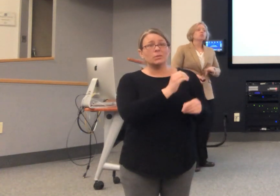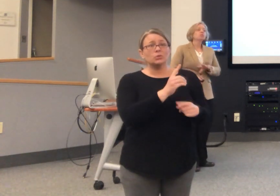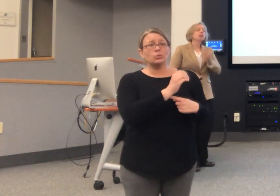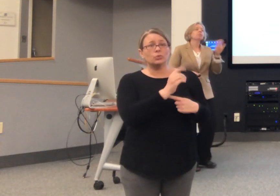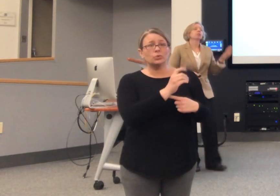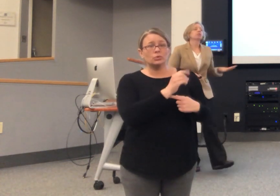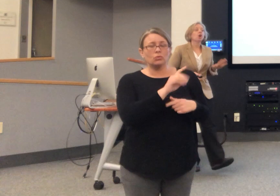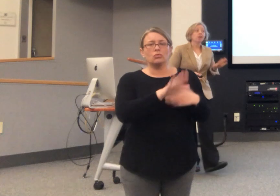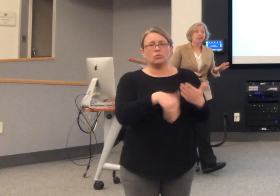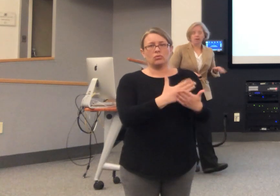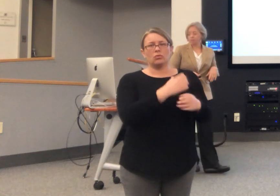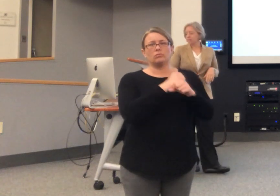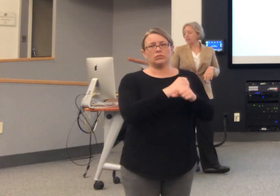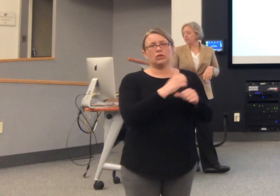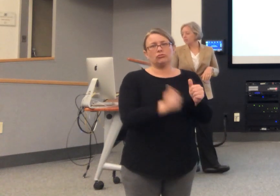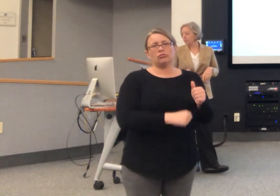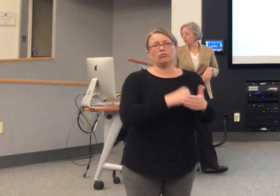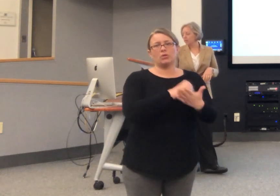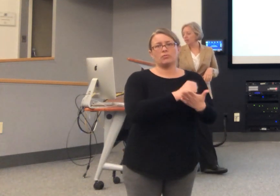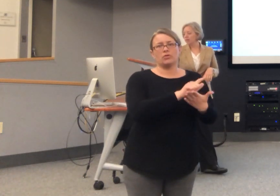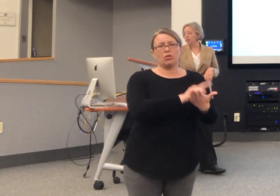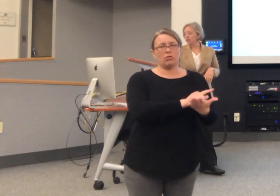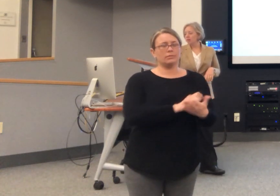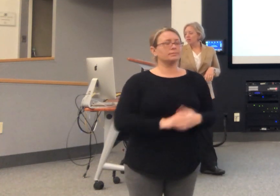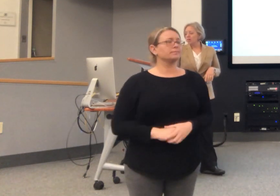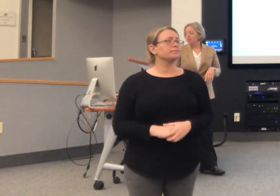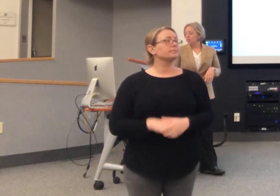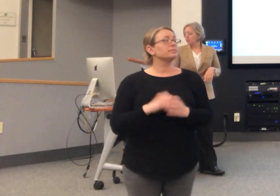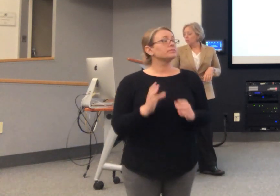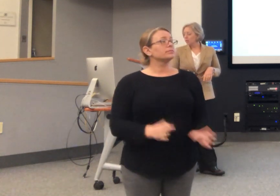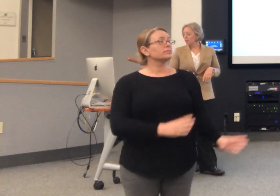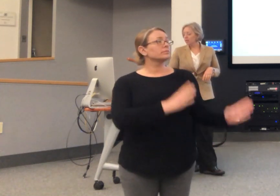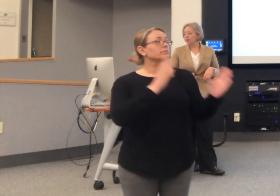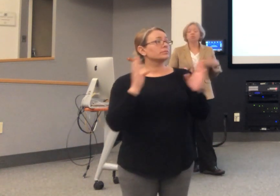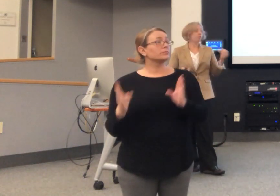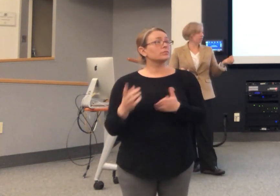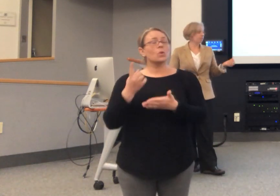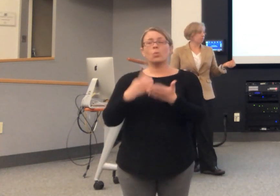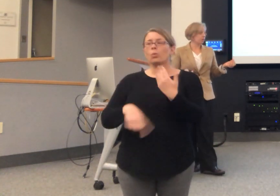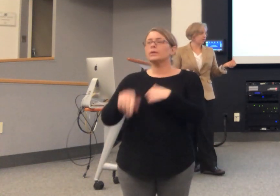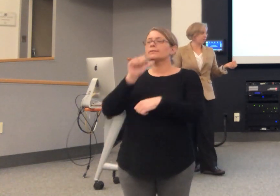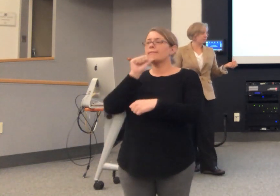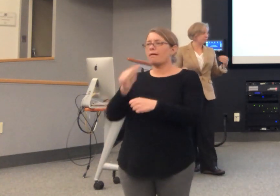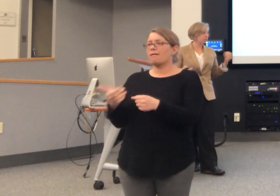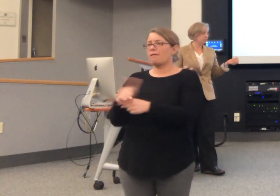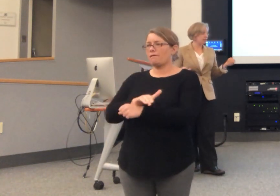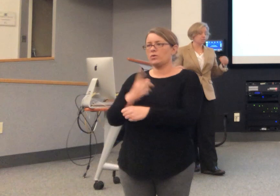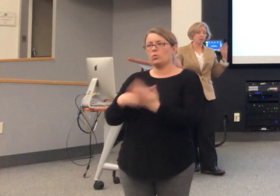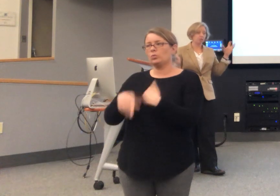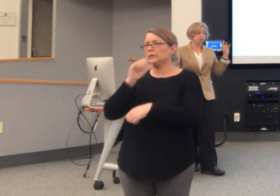So what does copyright law not protect? So unfixed expression, what we talked about.